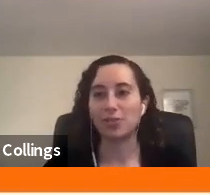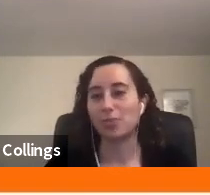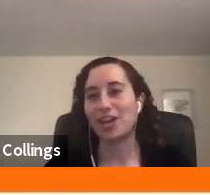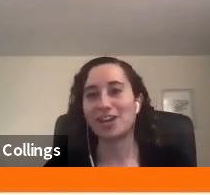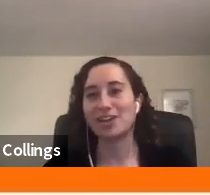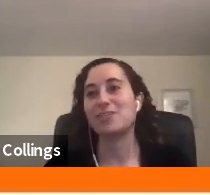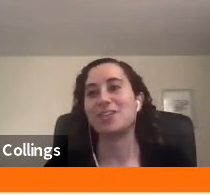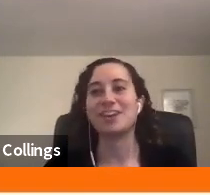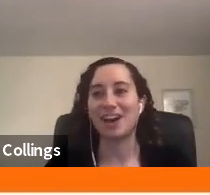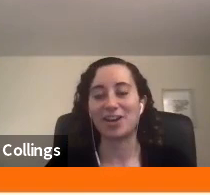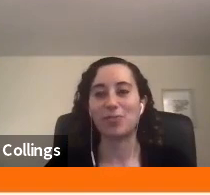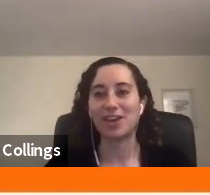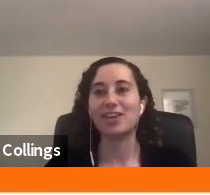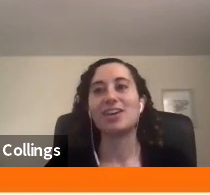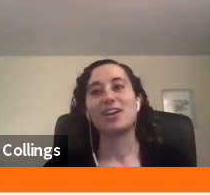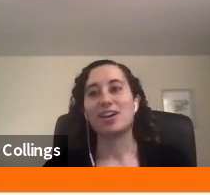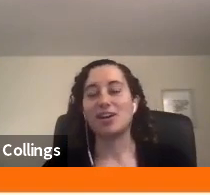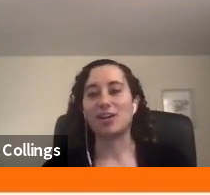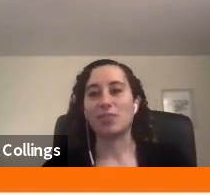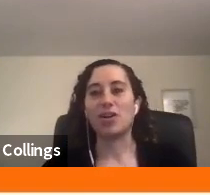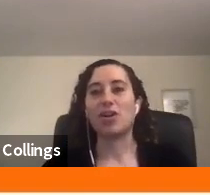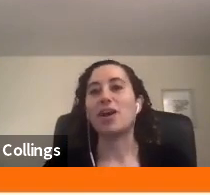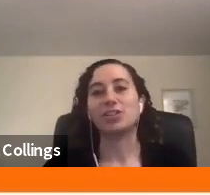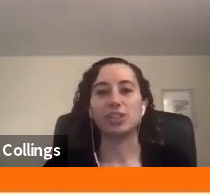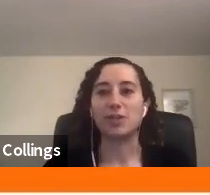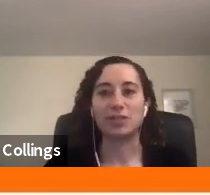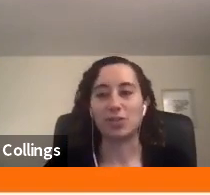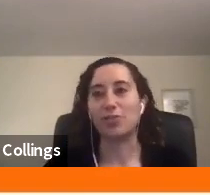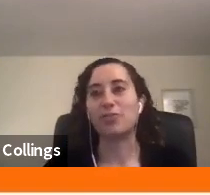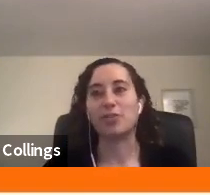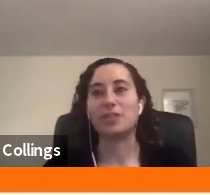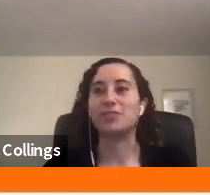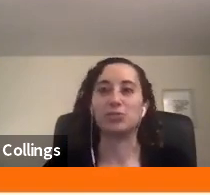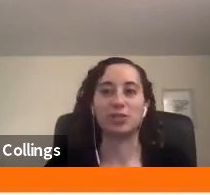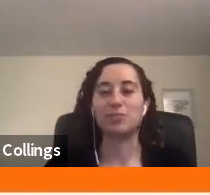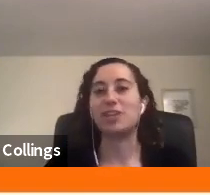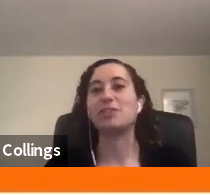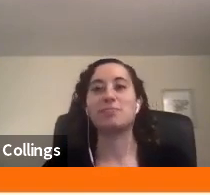health disparities that we might attribute to, quote, overweight or